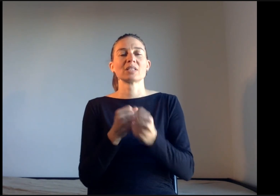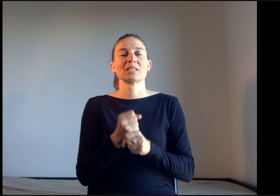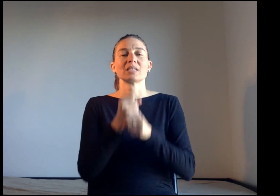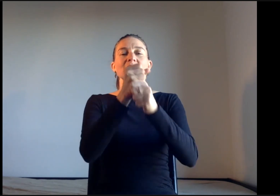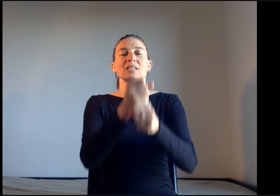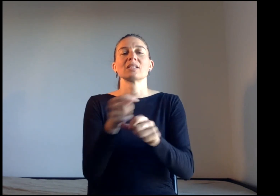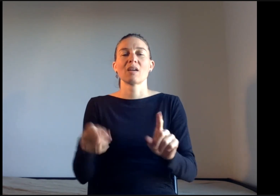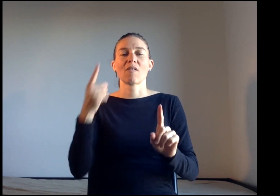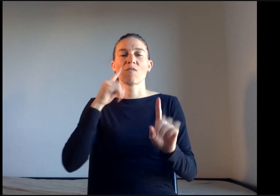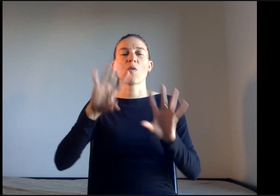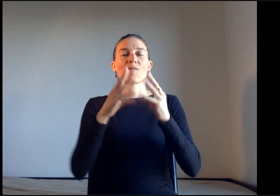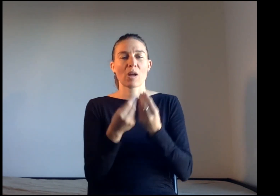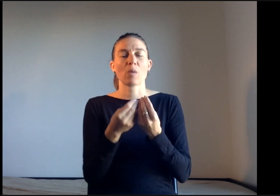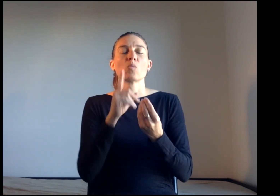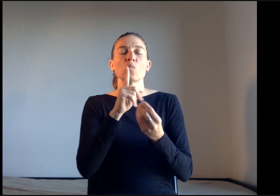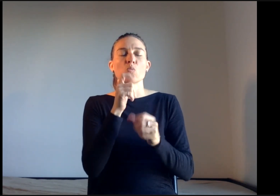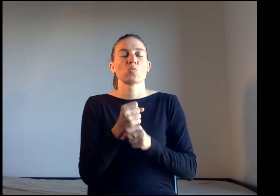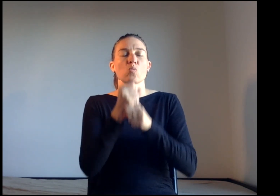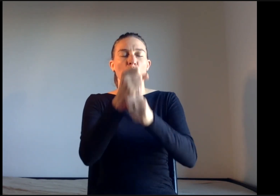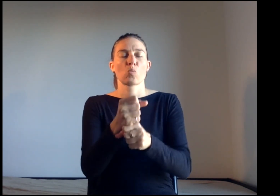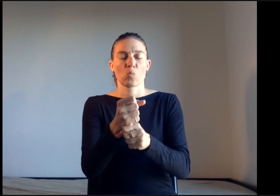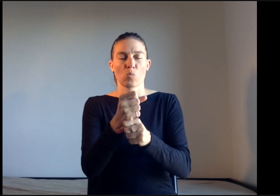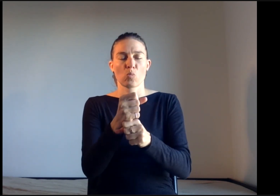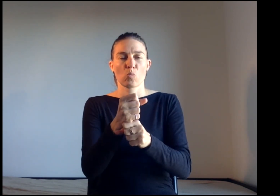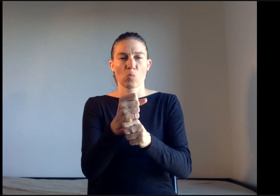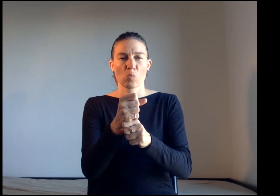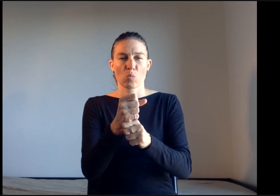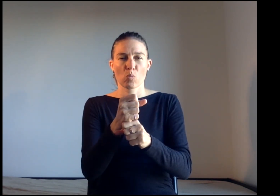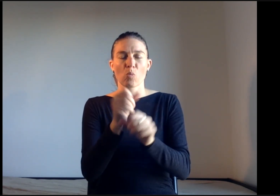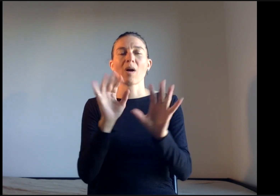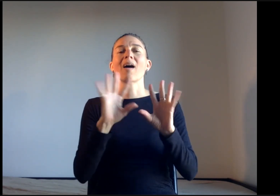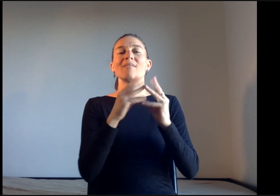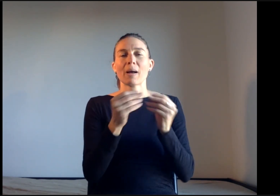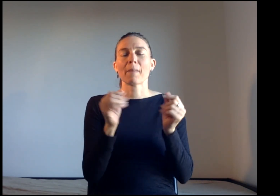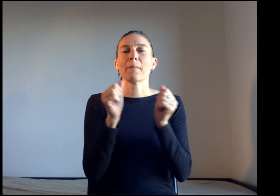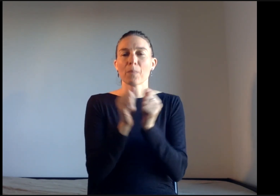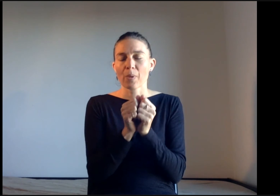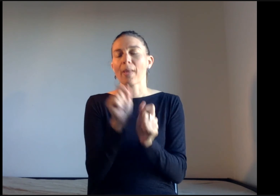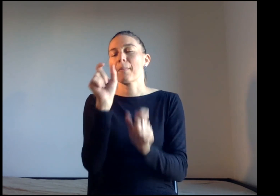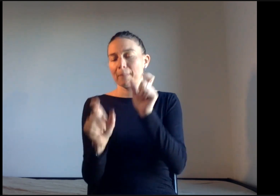which represents the families of people with disabilities in Europe.